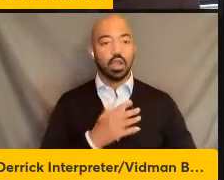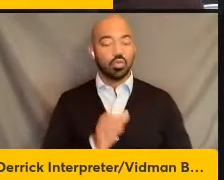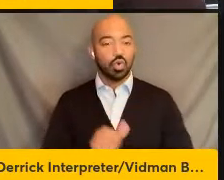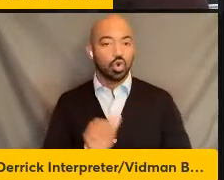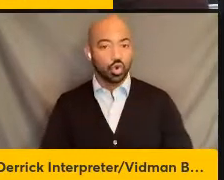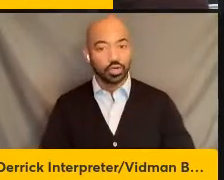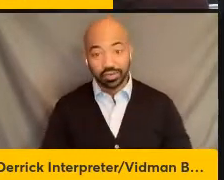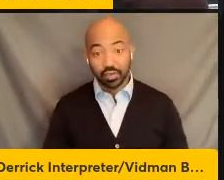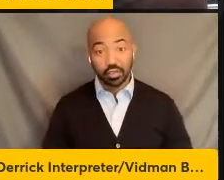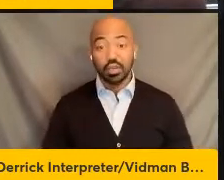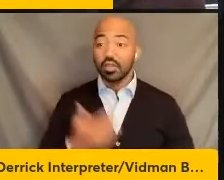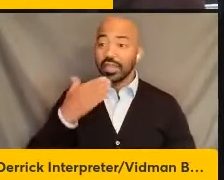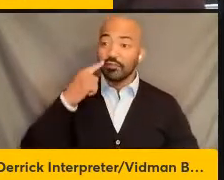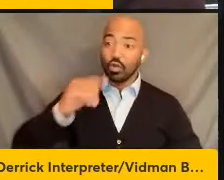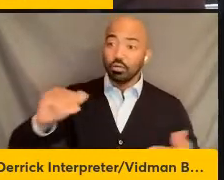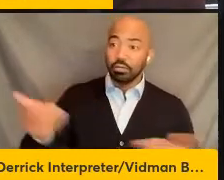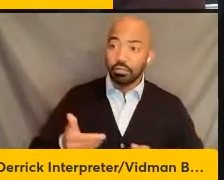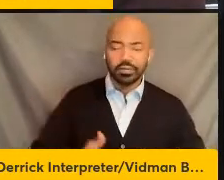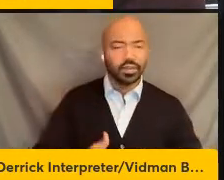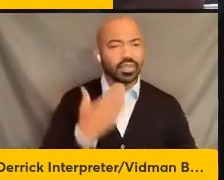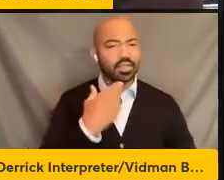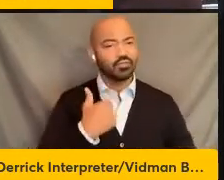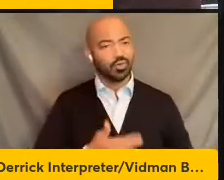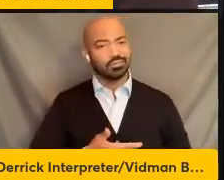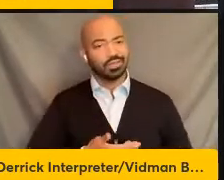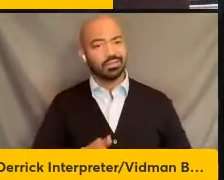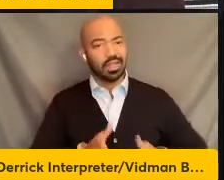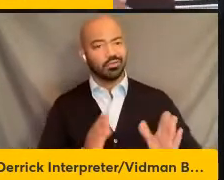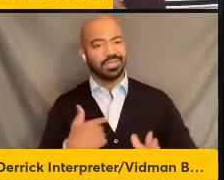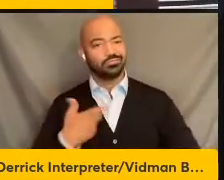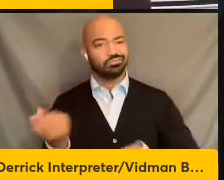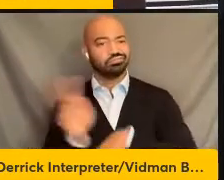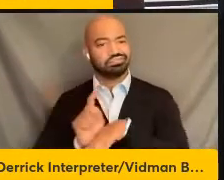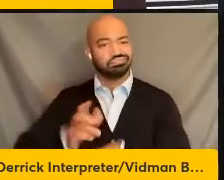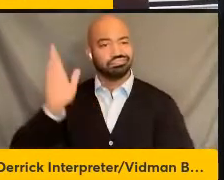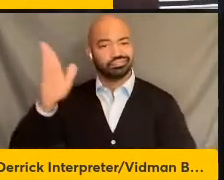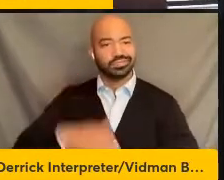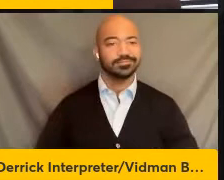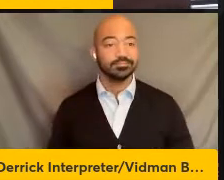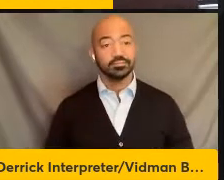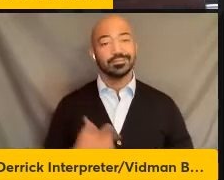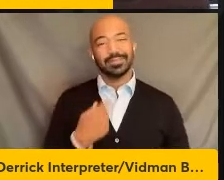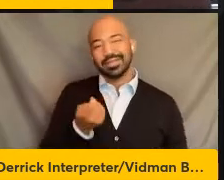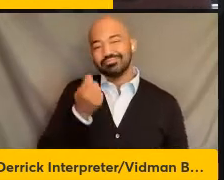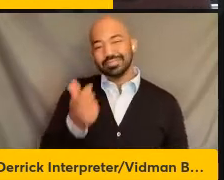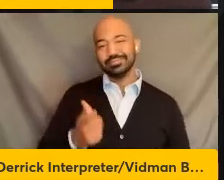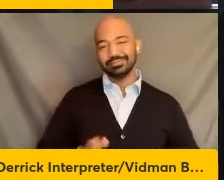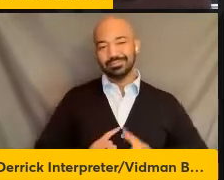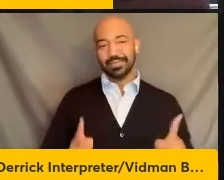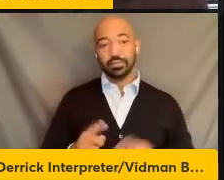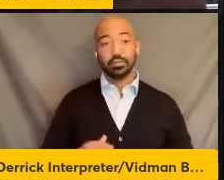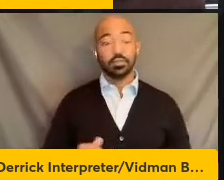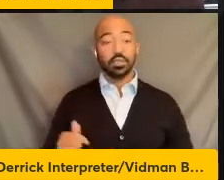much for the introduction, thank you for the invitation to give this talk. So I'm a little different. I study it the nervous